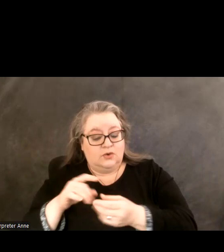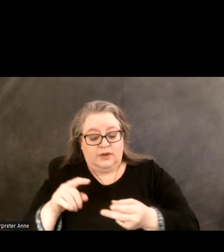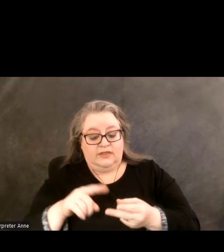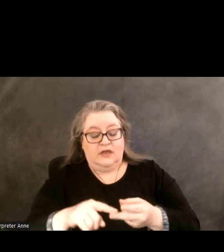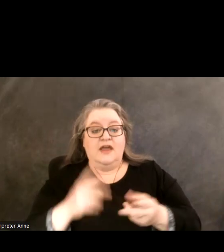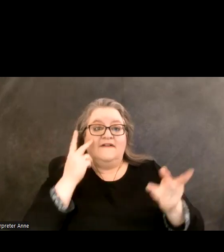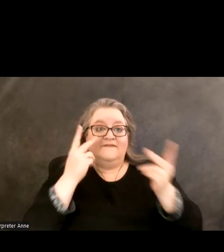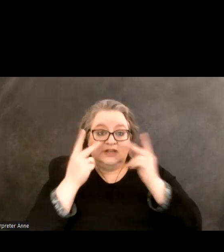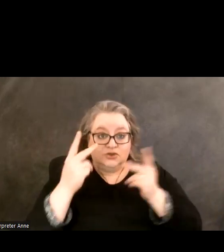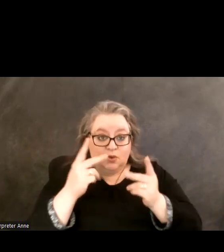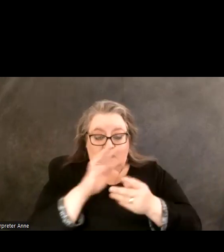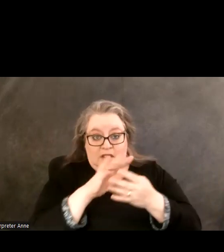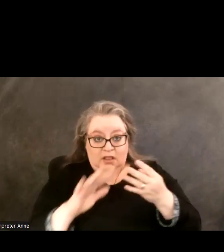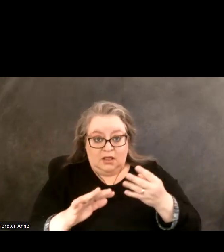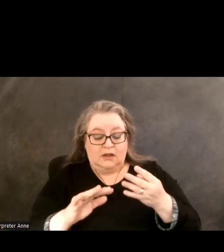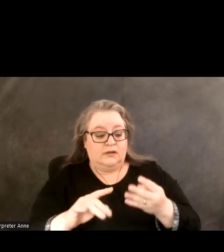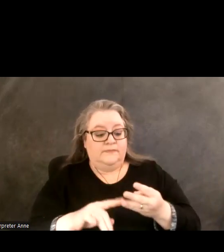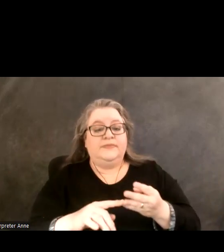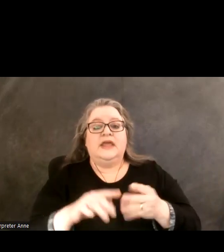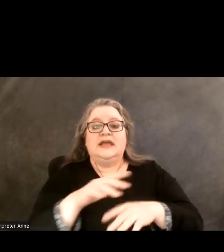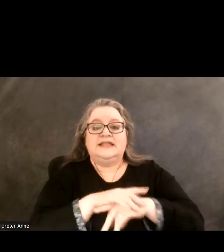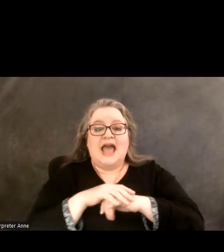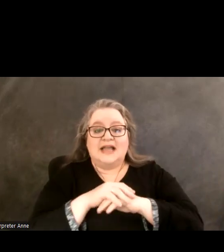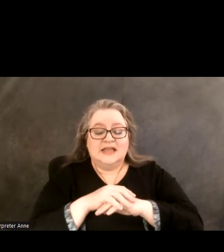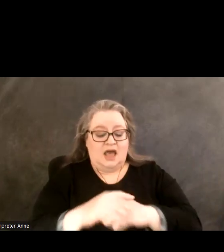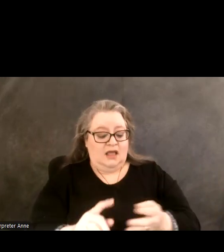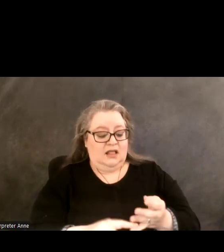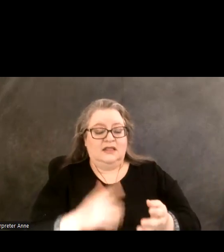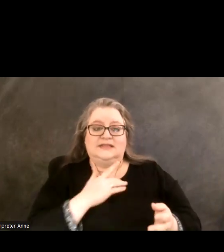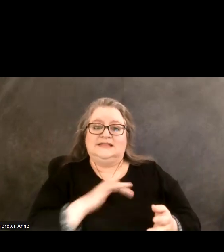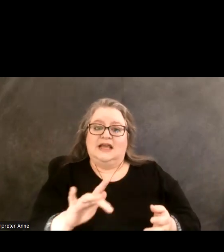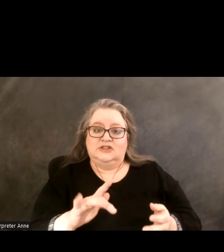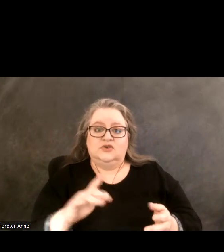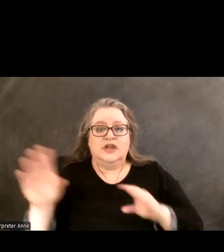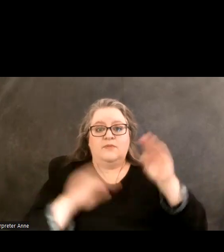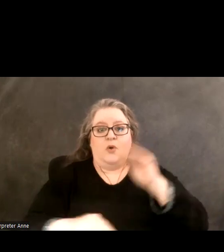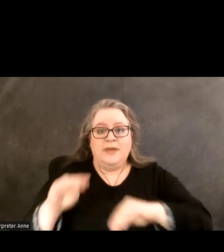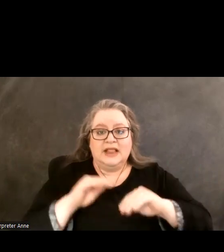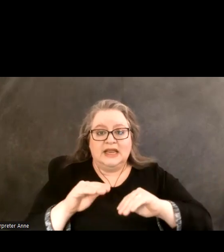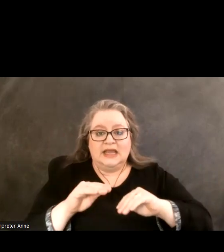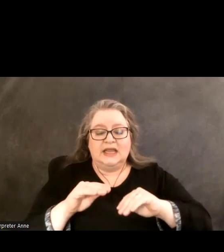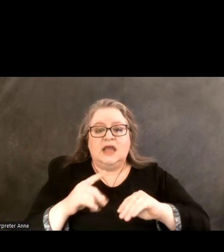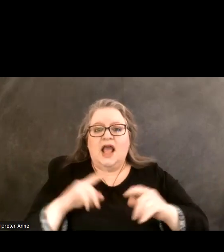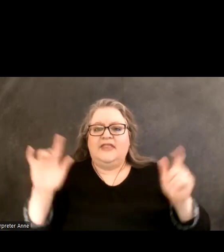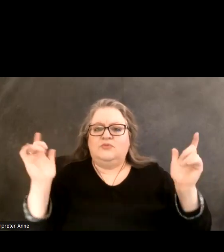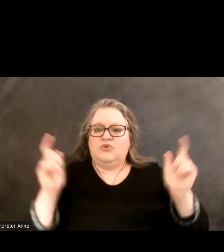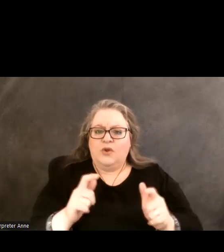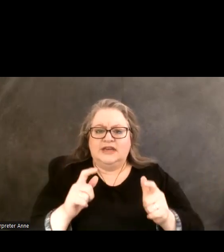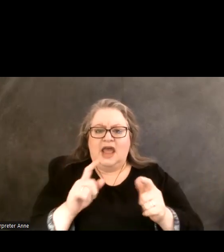of these different things. Tactile, sensory, mobility, and broke it all down, so I think it's kind of a little bit of the